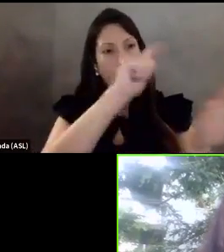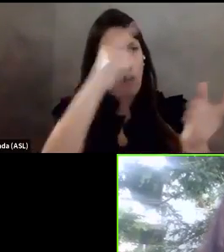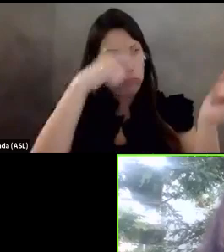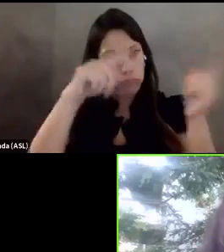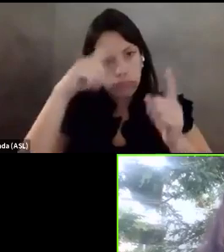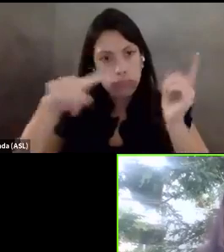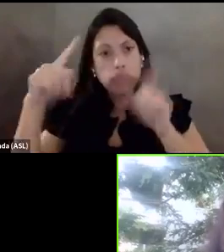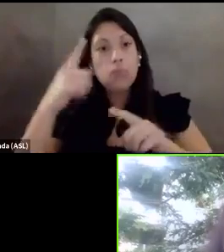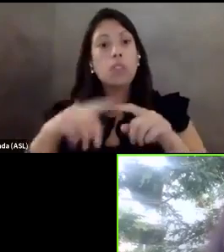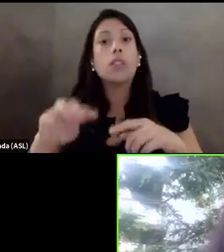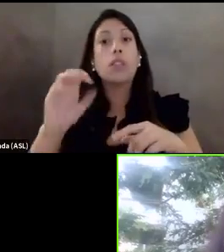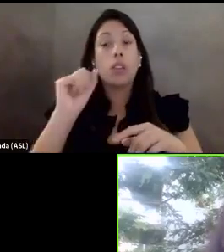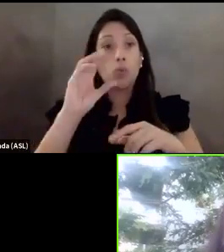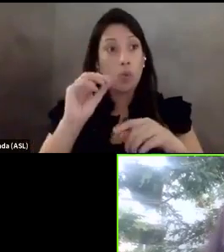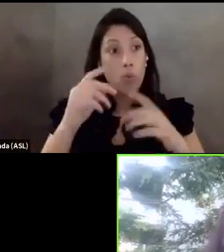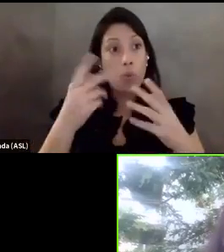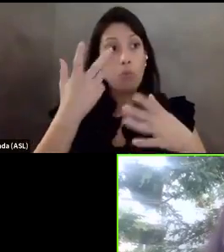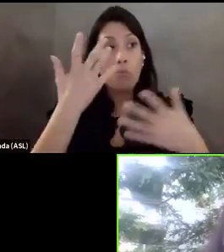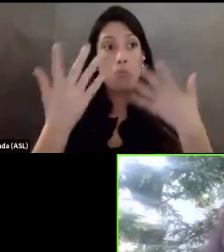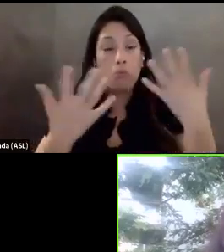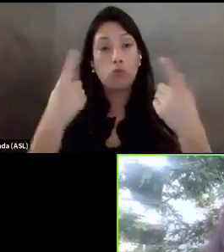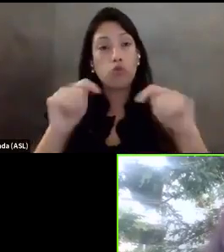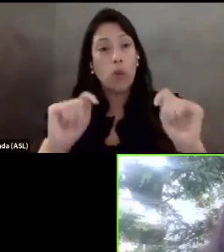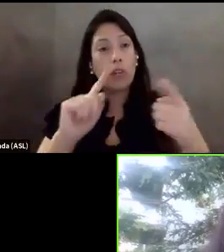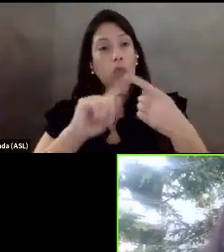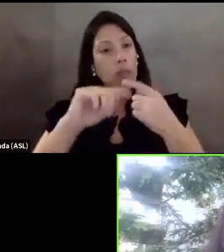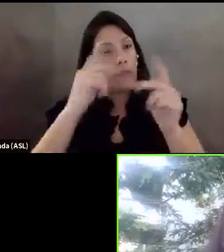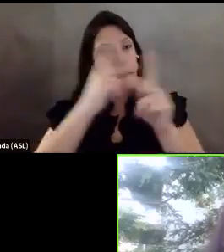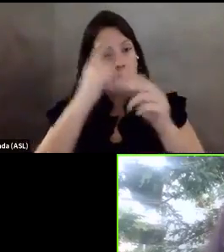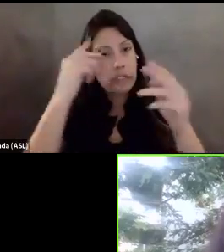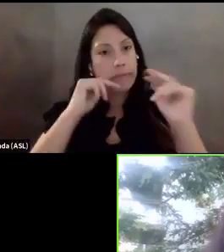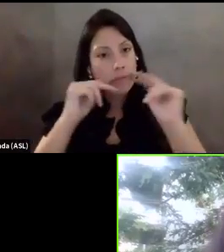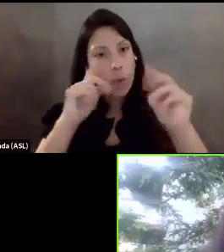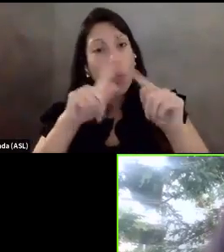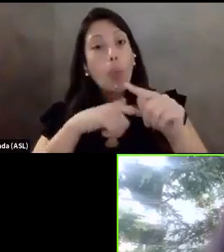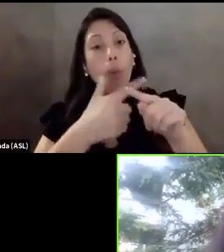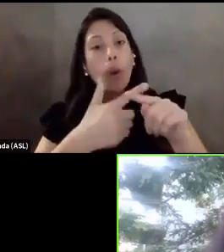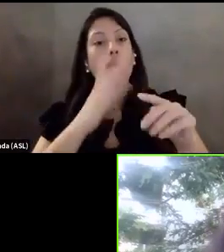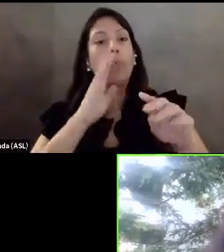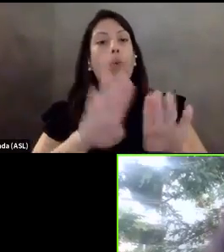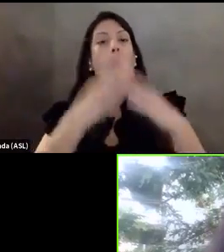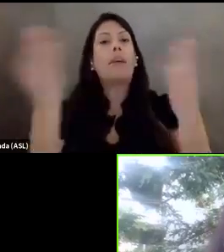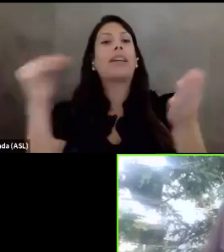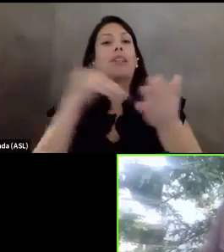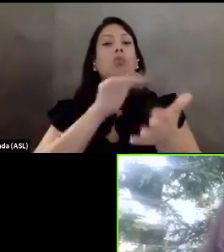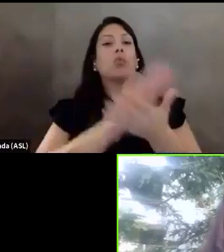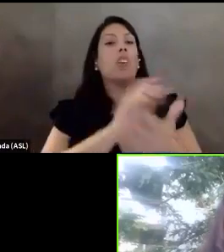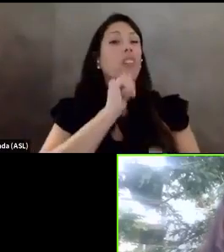the time when they can actually reopen not just K through six, but K through 12